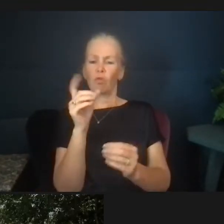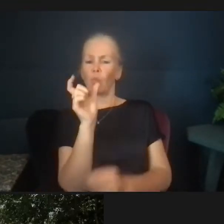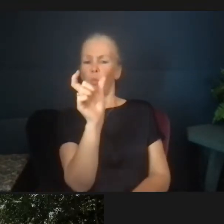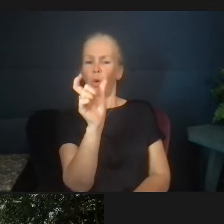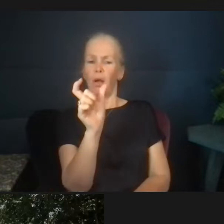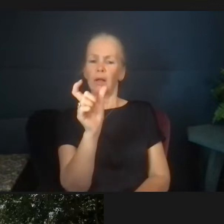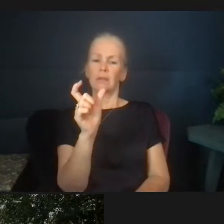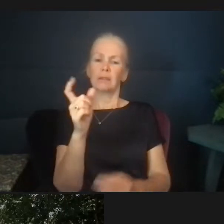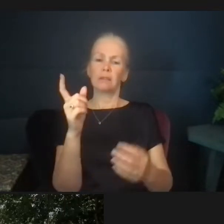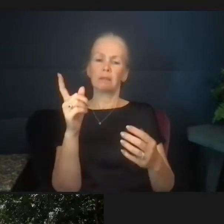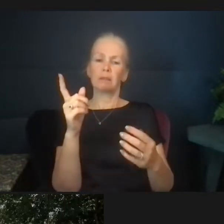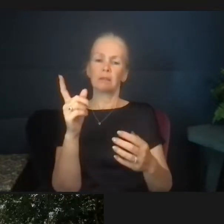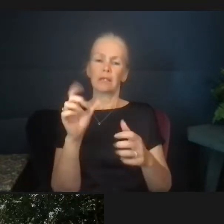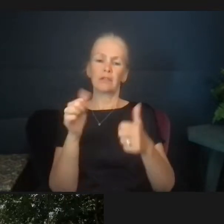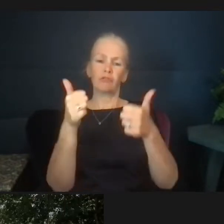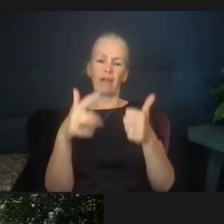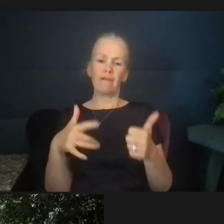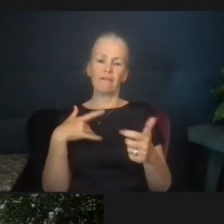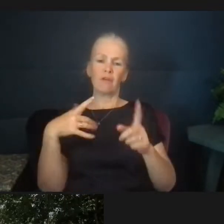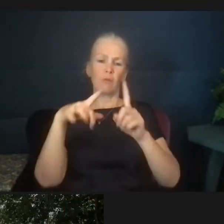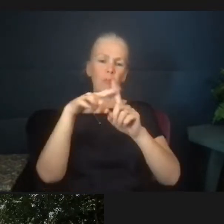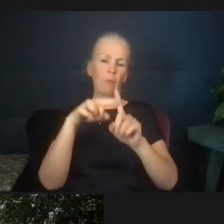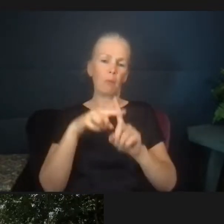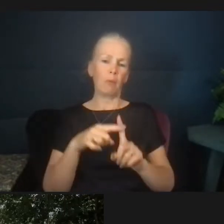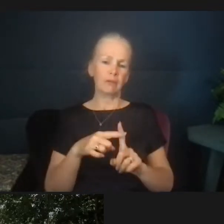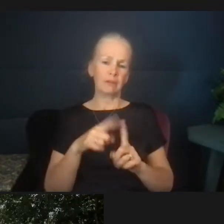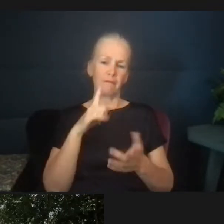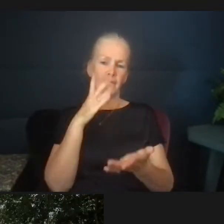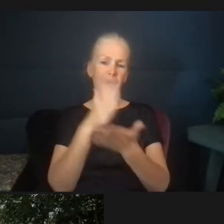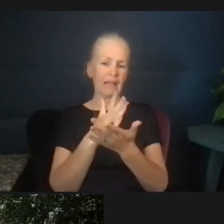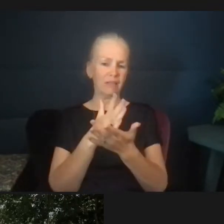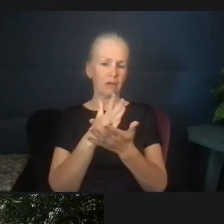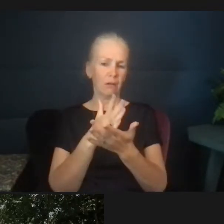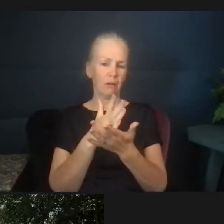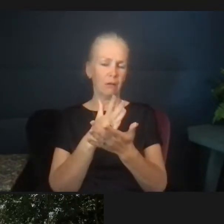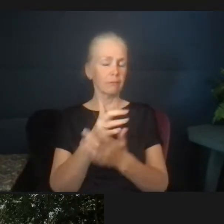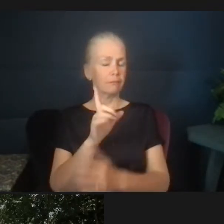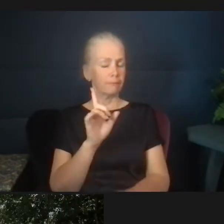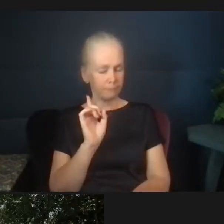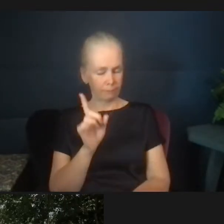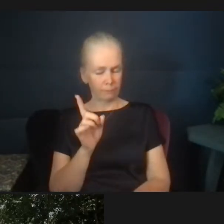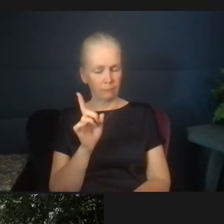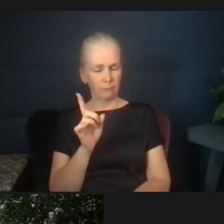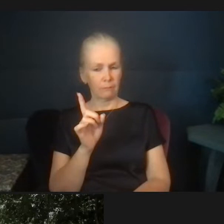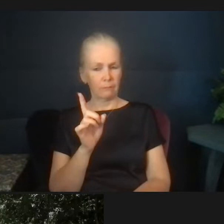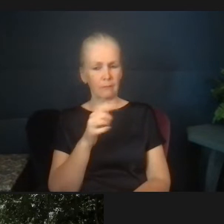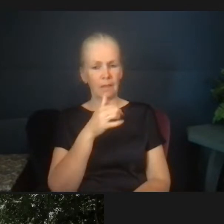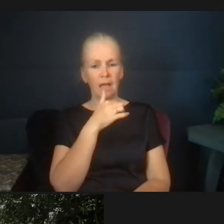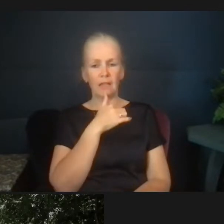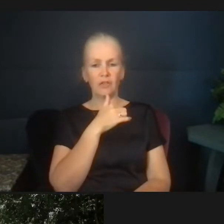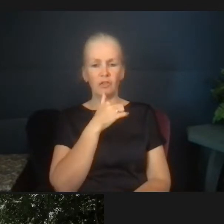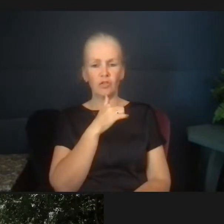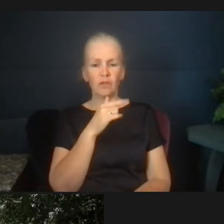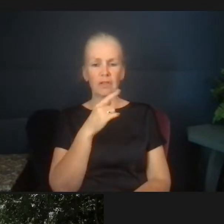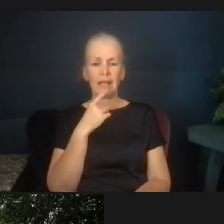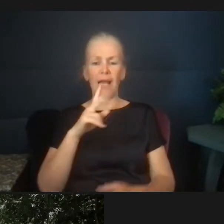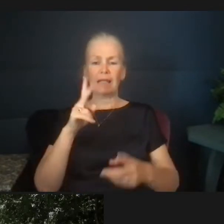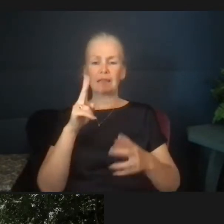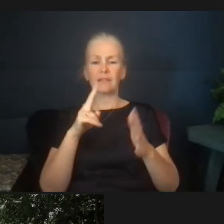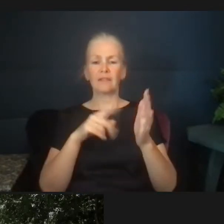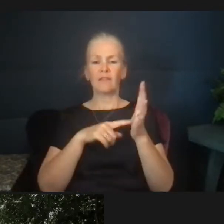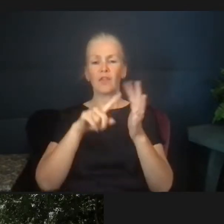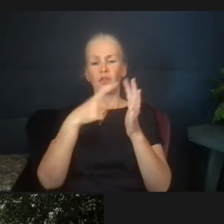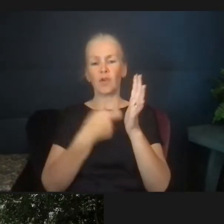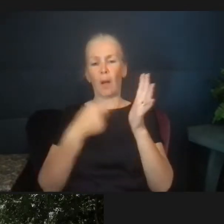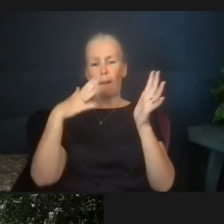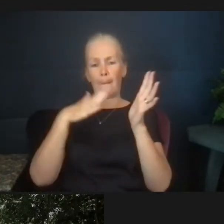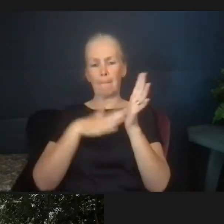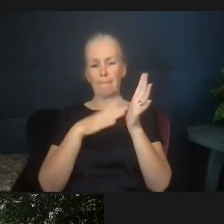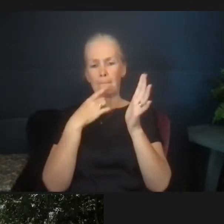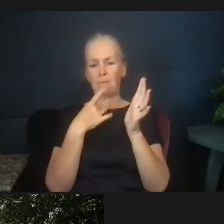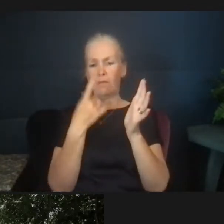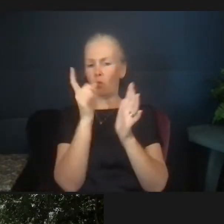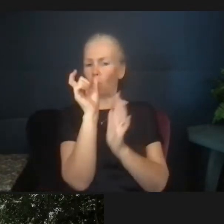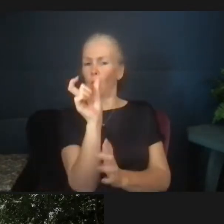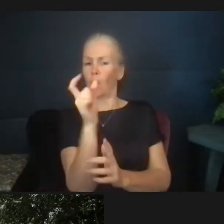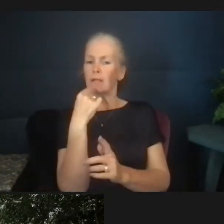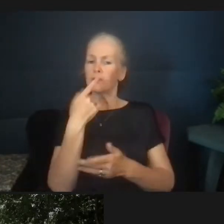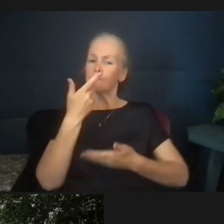I mean, it's got a great feelgood factor but just using it as this term to mention in some cases,